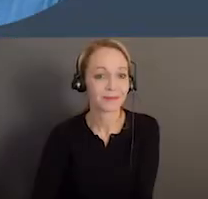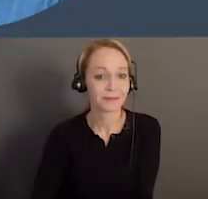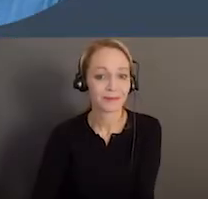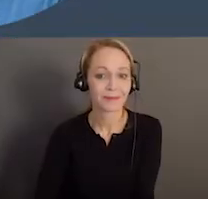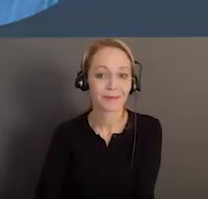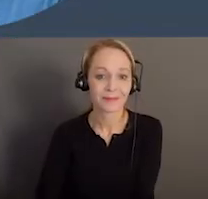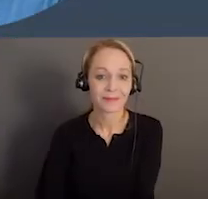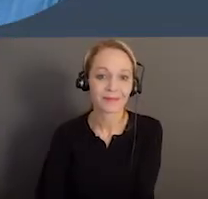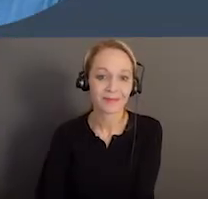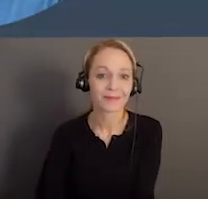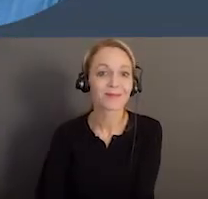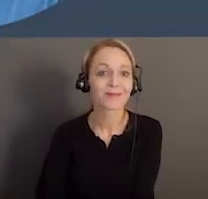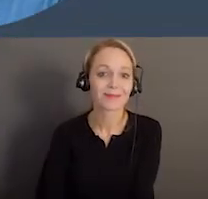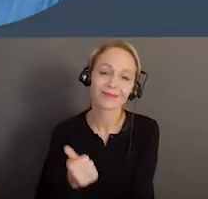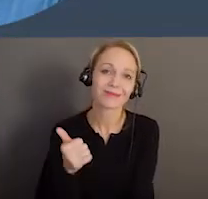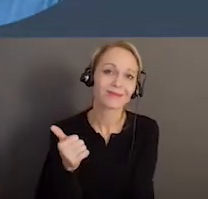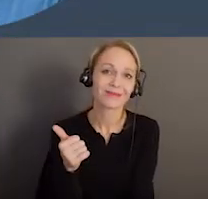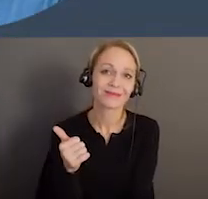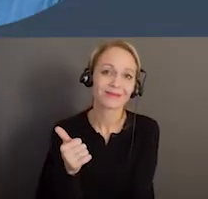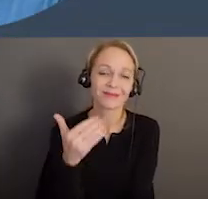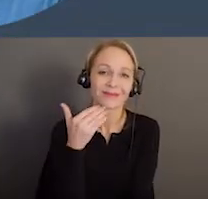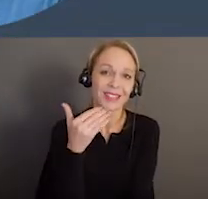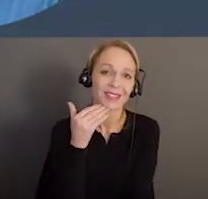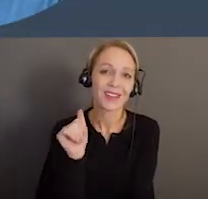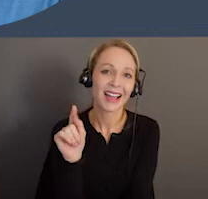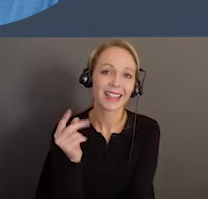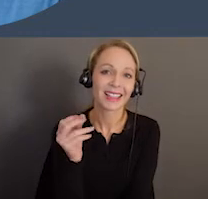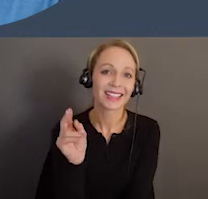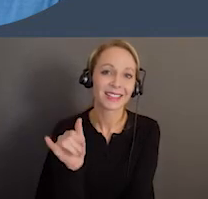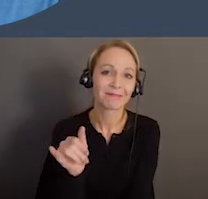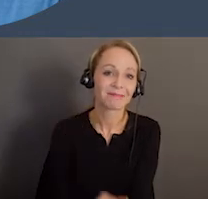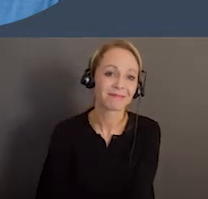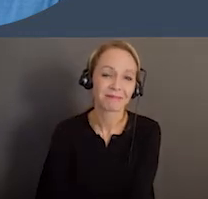AWESOME, THANK YOU ANTHONY.